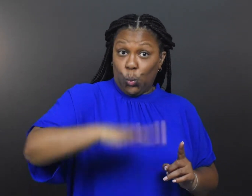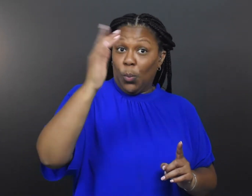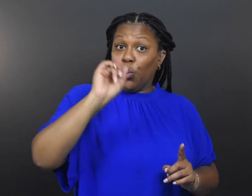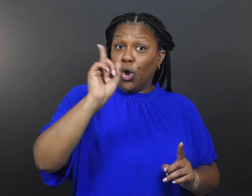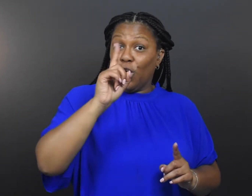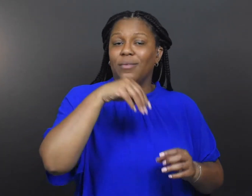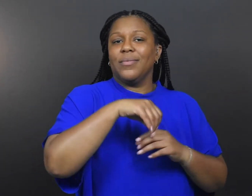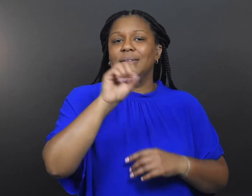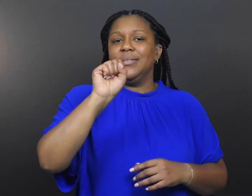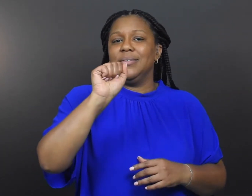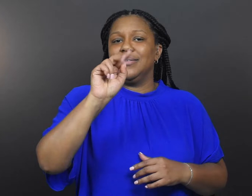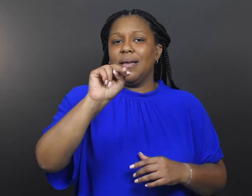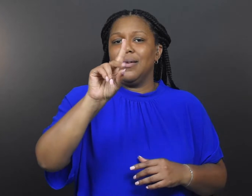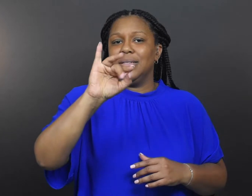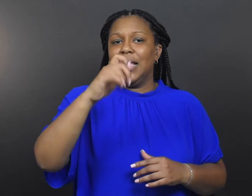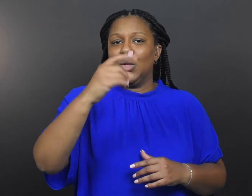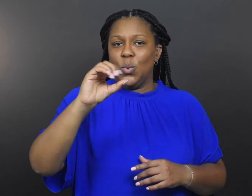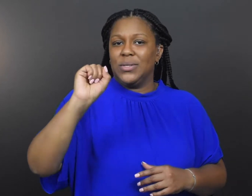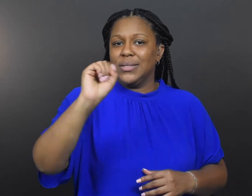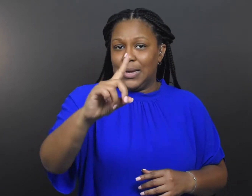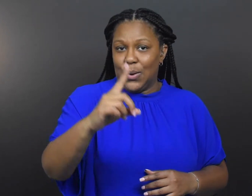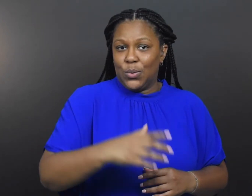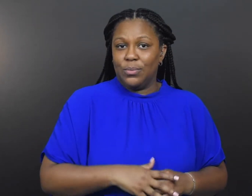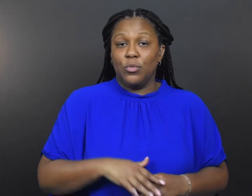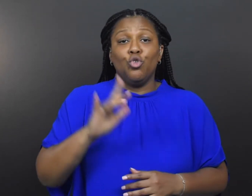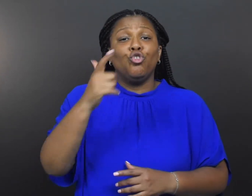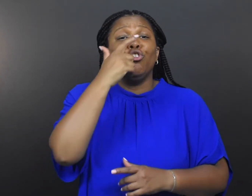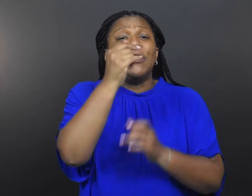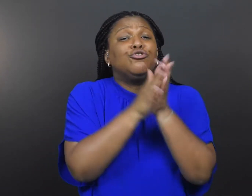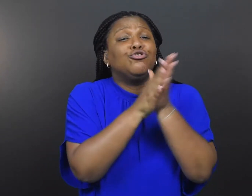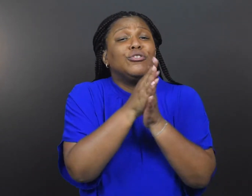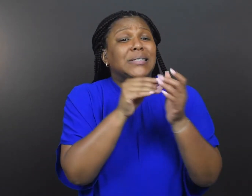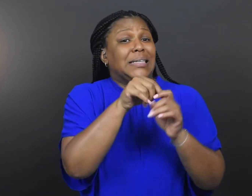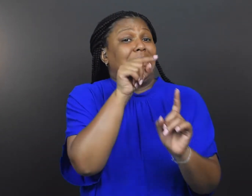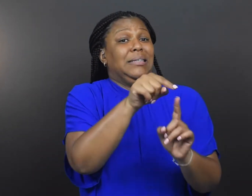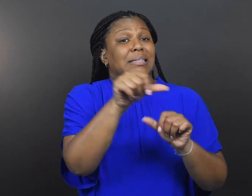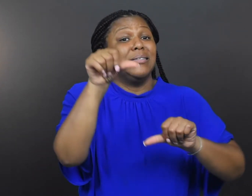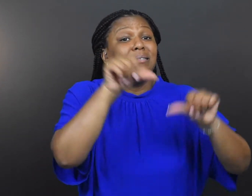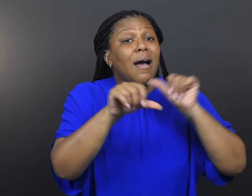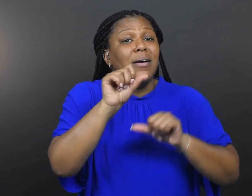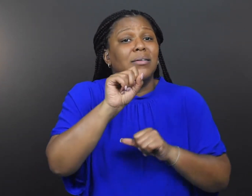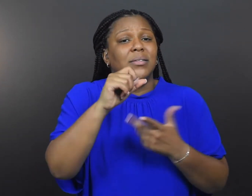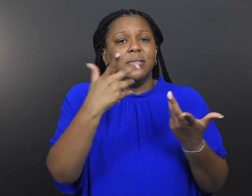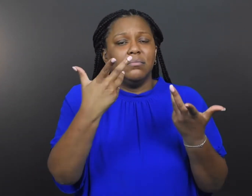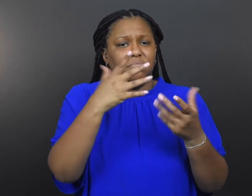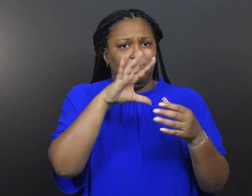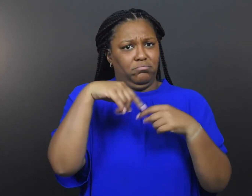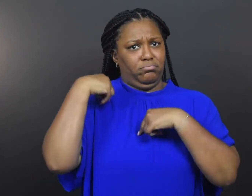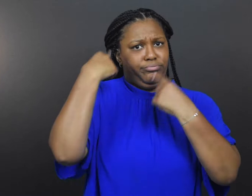but she grew up in San Diego. Her interest in science stemmed from